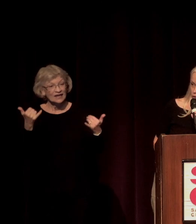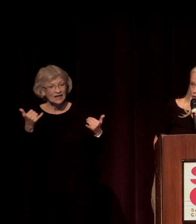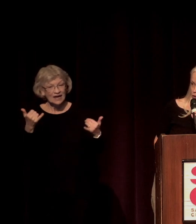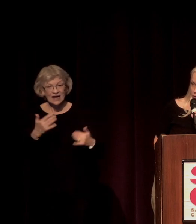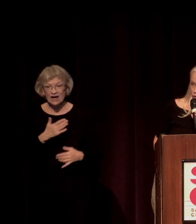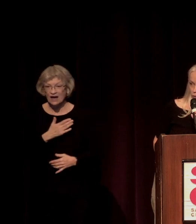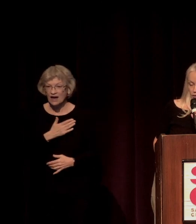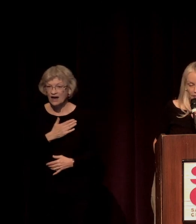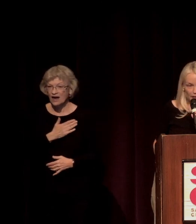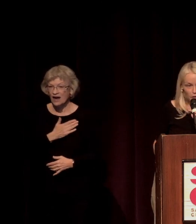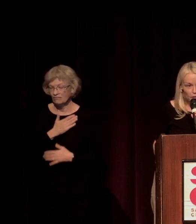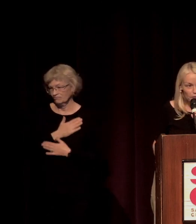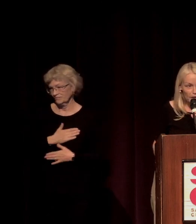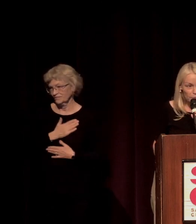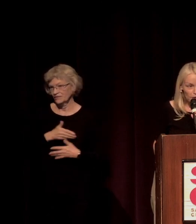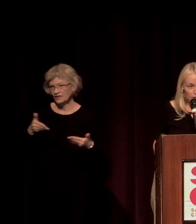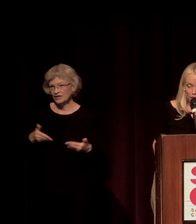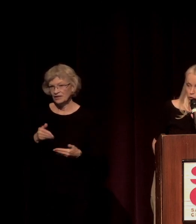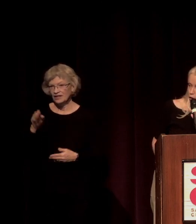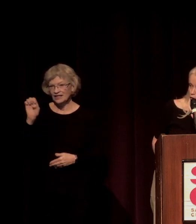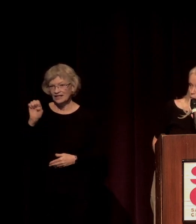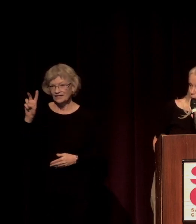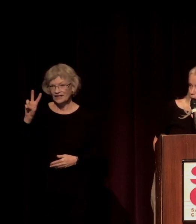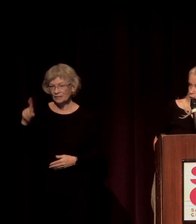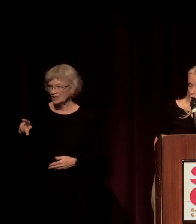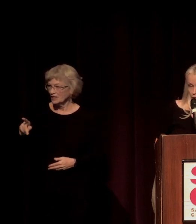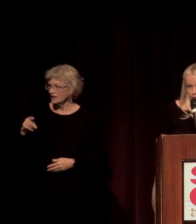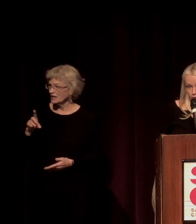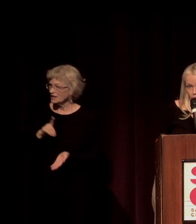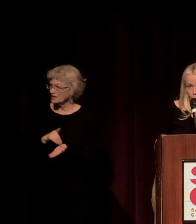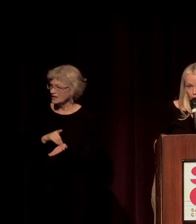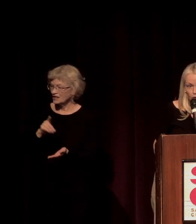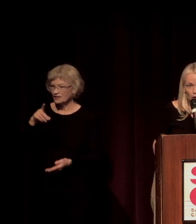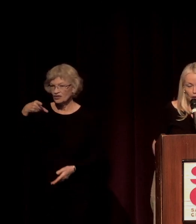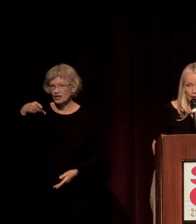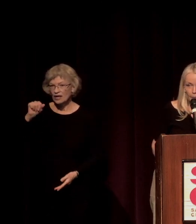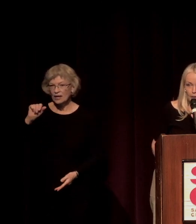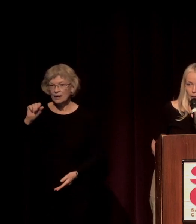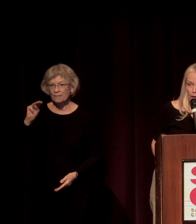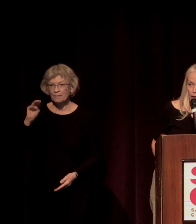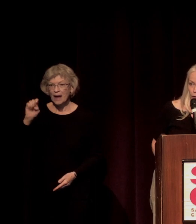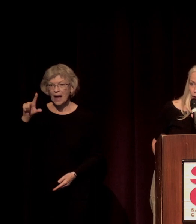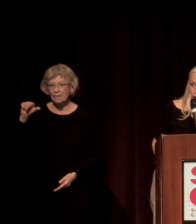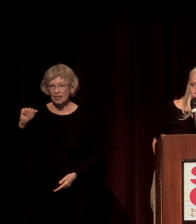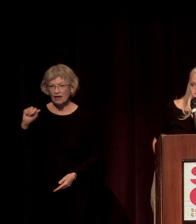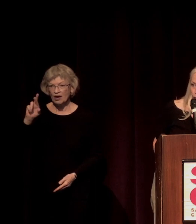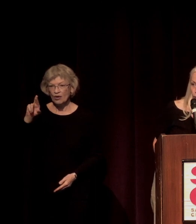»: Thank you so much doctor Cassani for your introductory remarks. At this point it is my pleasure to introduce the Executive Vice